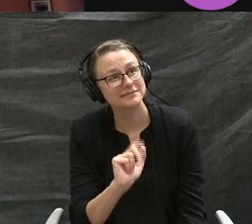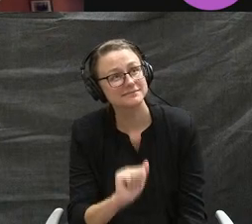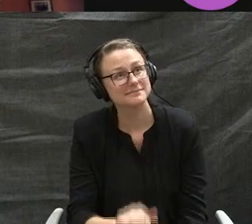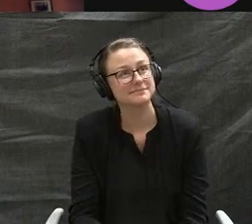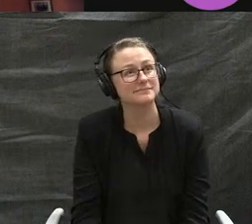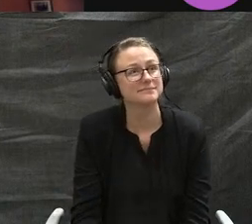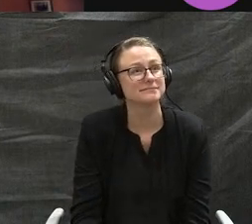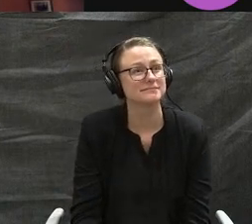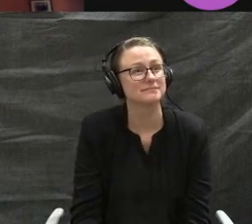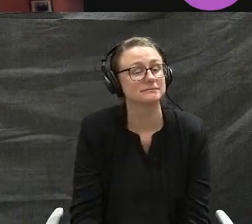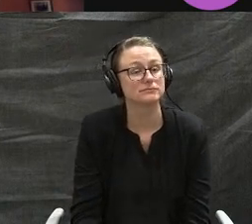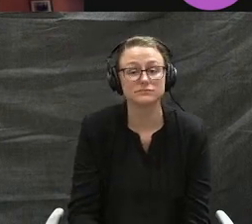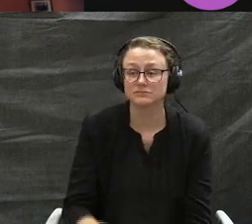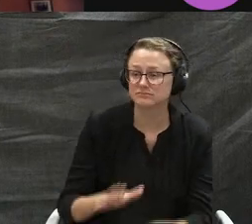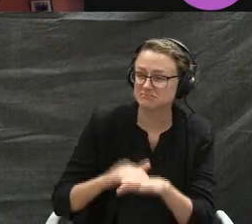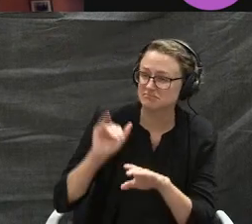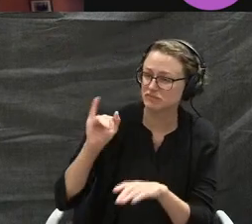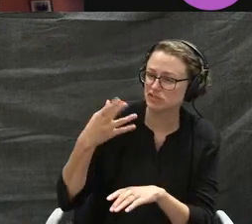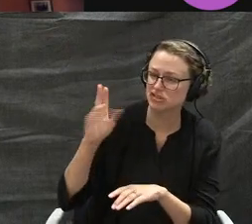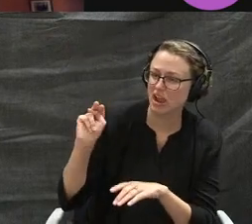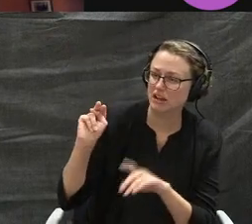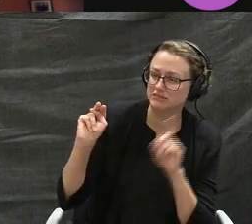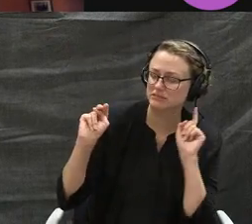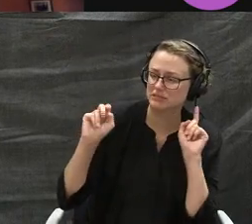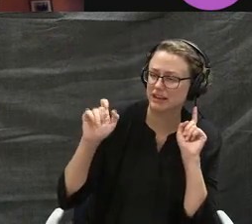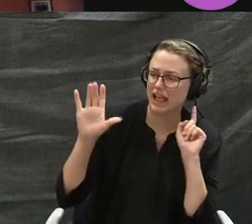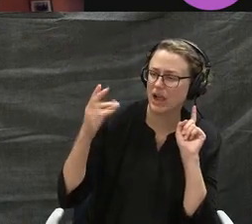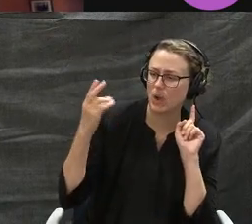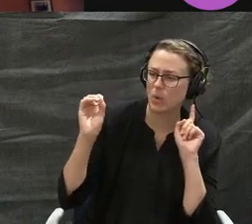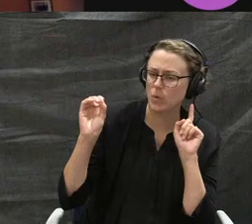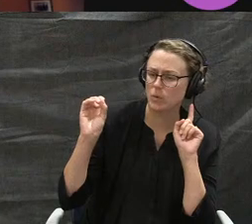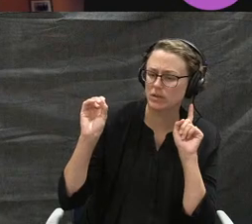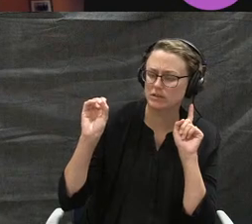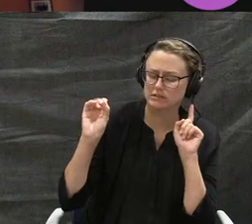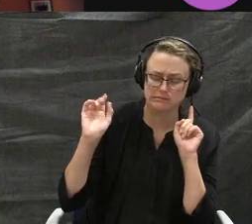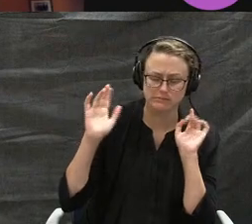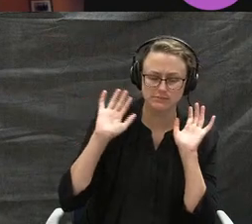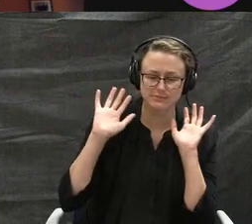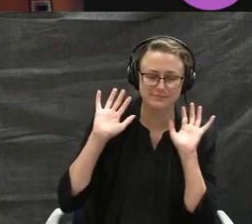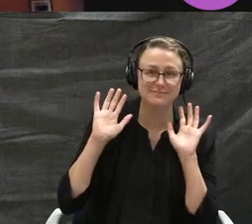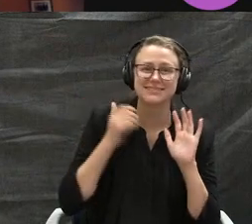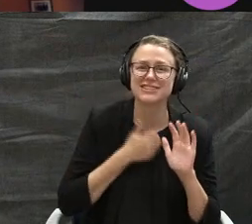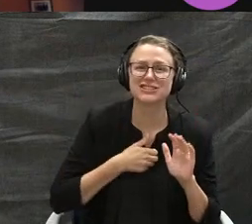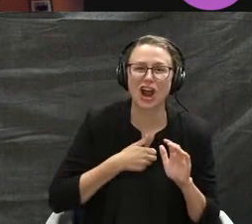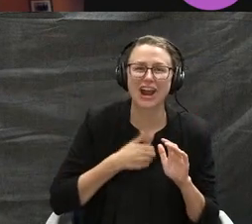Yes. There's a delay in here, sorry. Are you done?